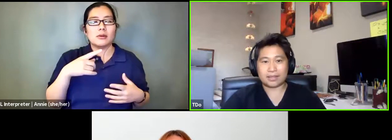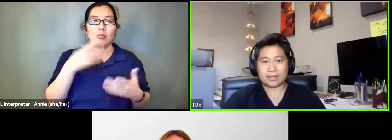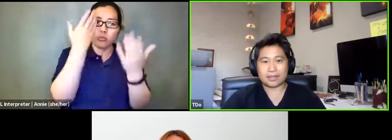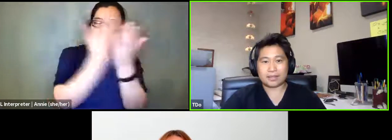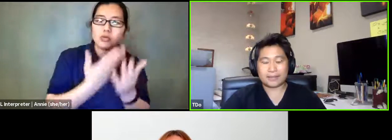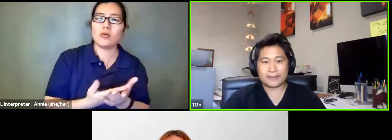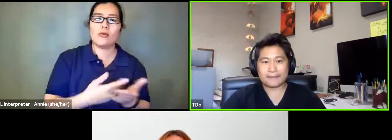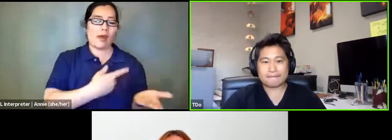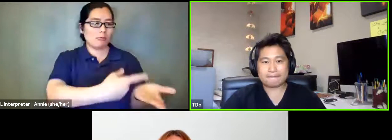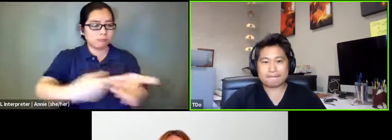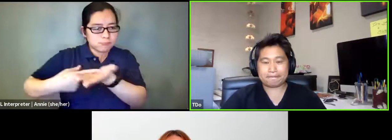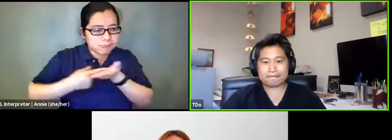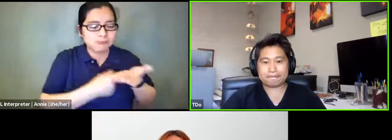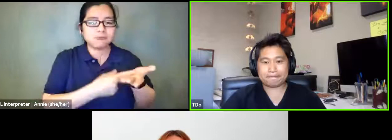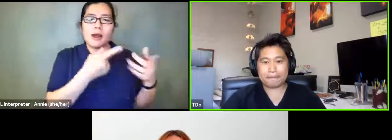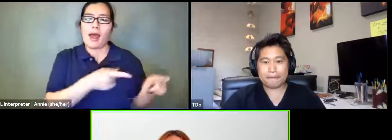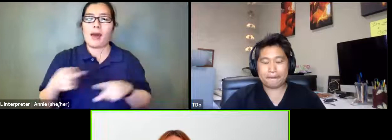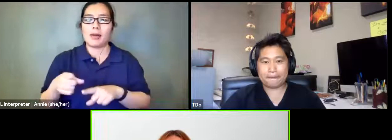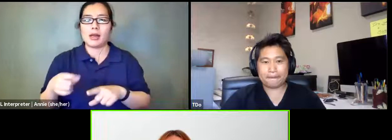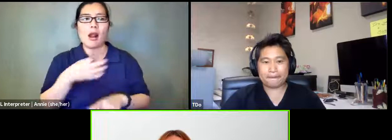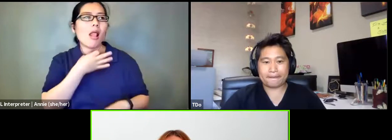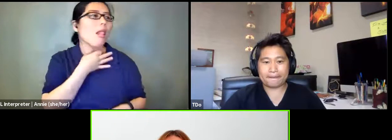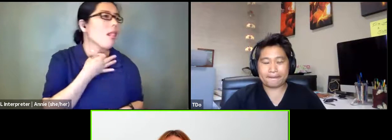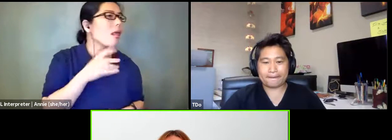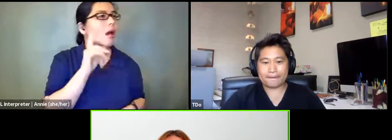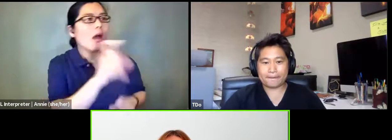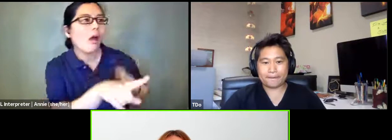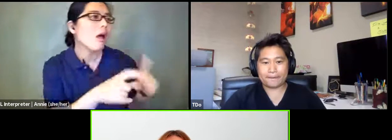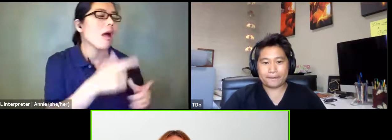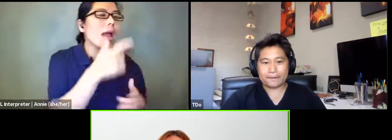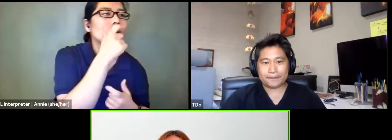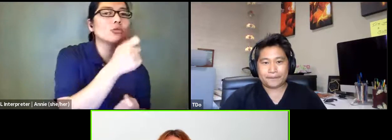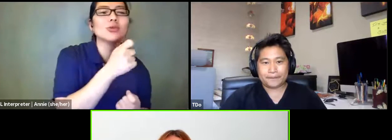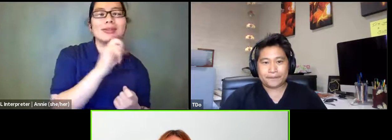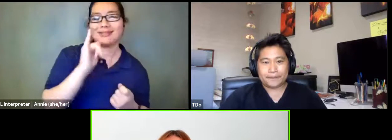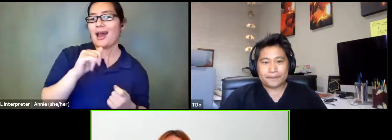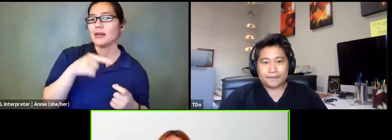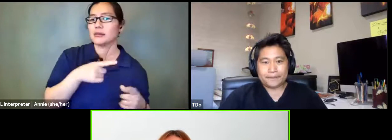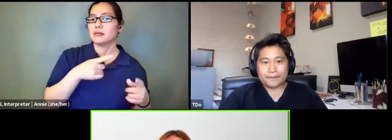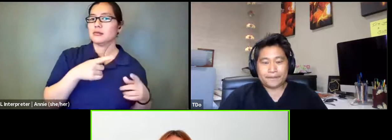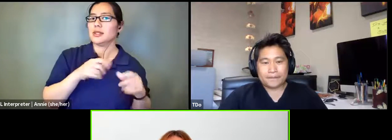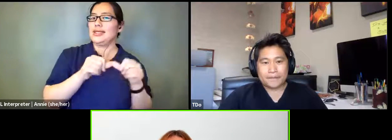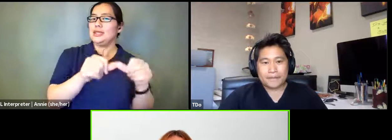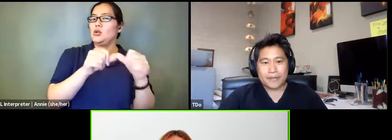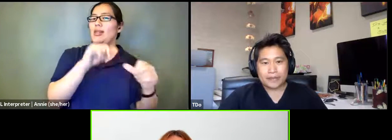Awesome. You know, we do have to remember, like you said earlier, it does take